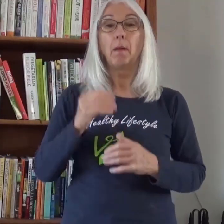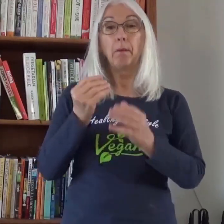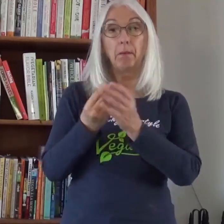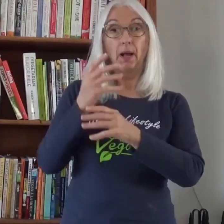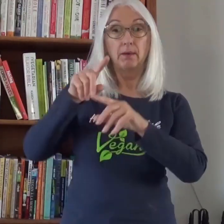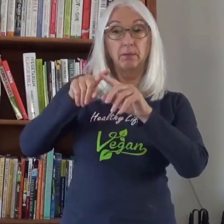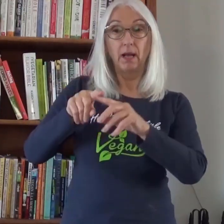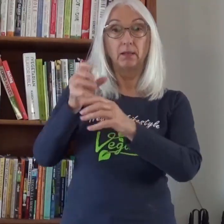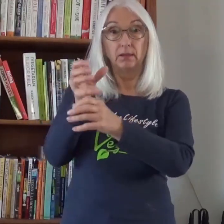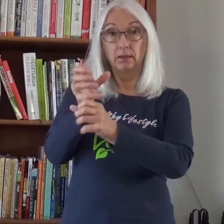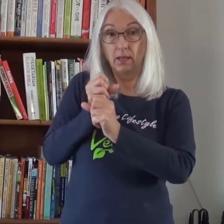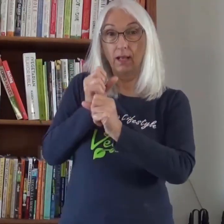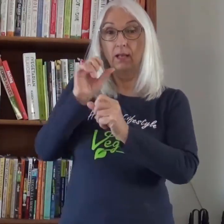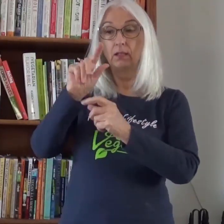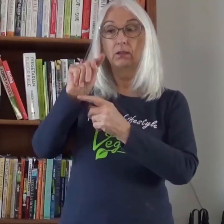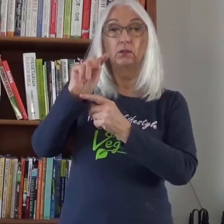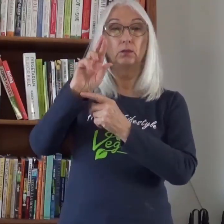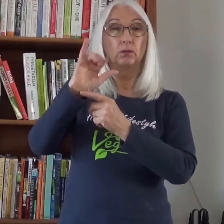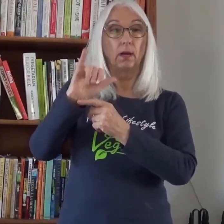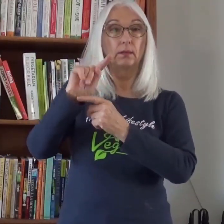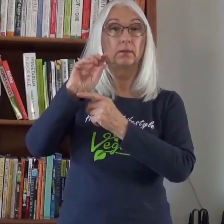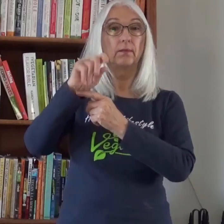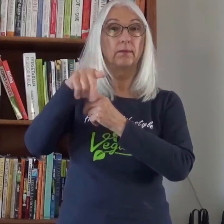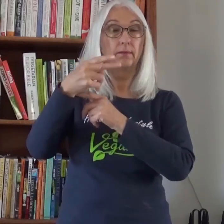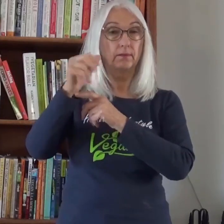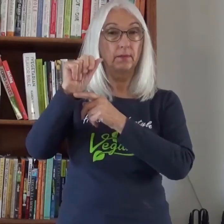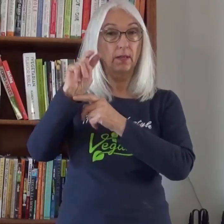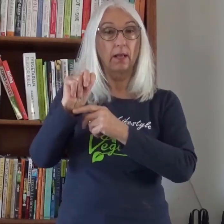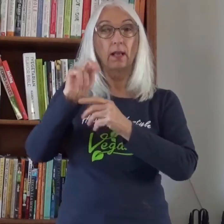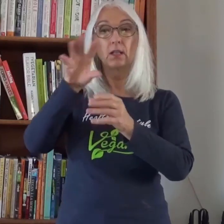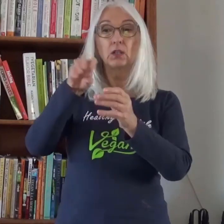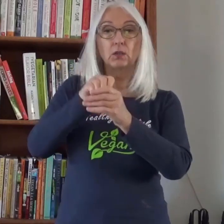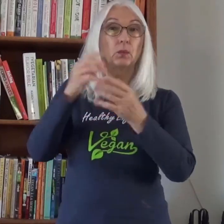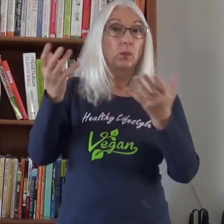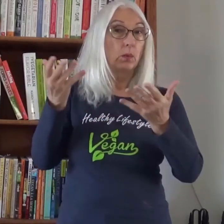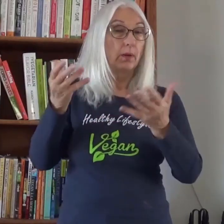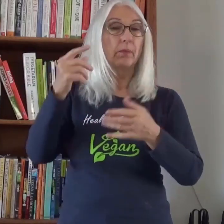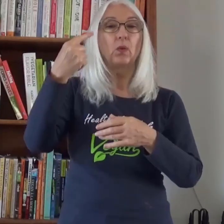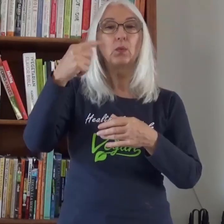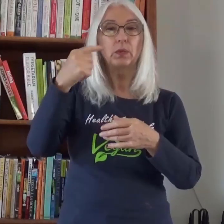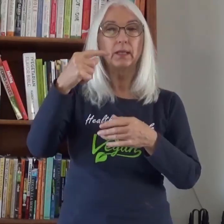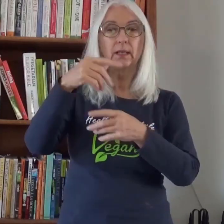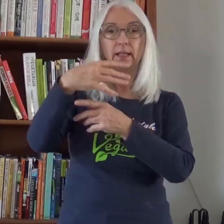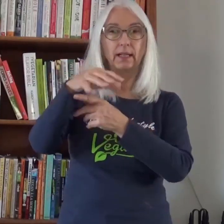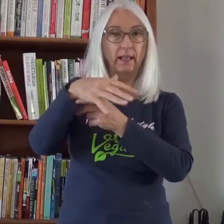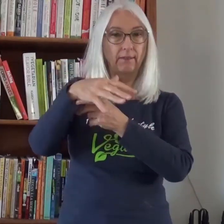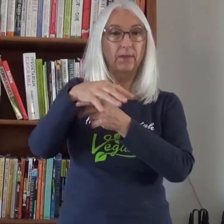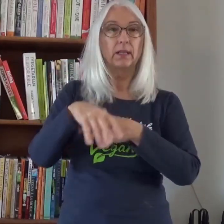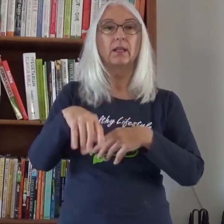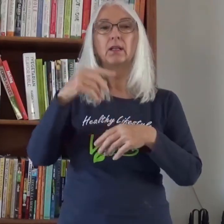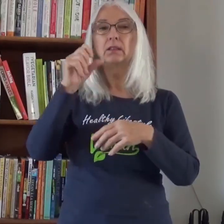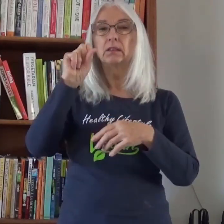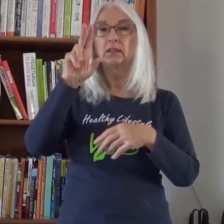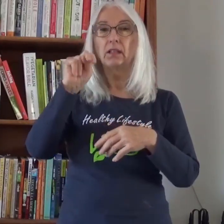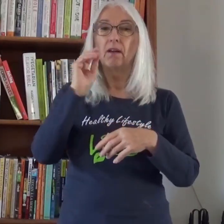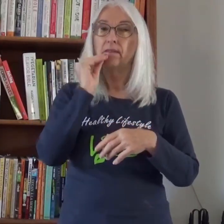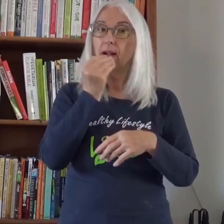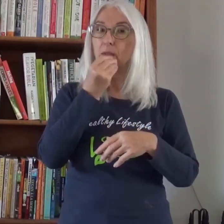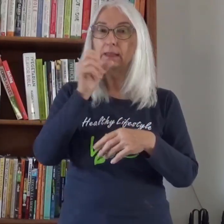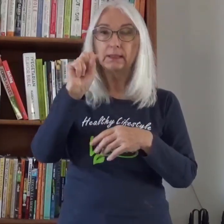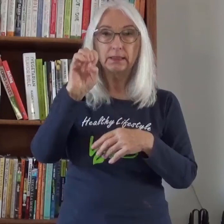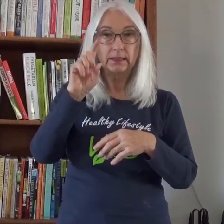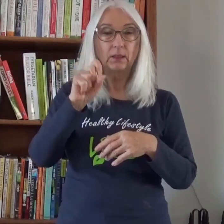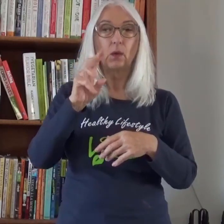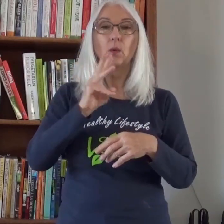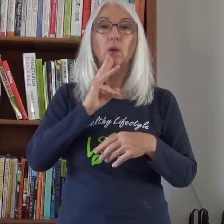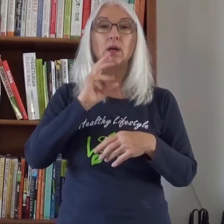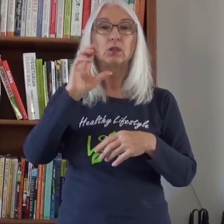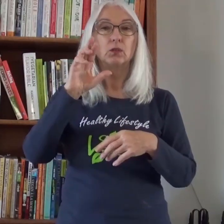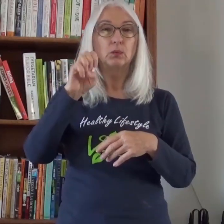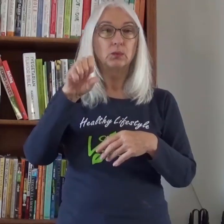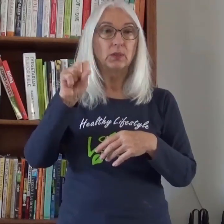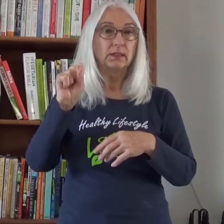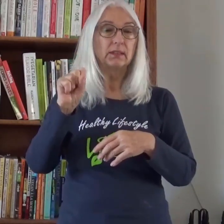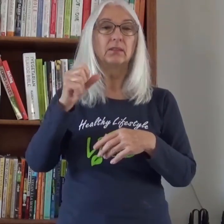Plant-based sources of tryptophan include leafy greens, sunflower seeds, watercress,